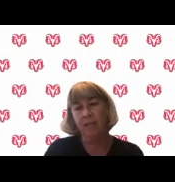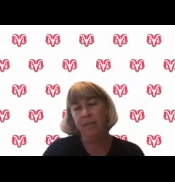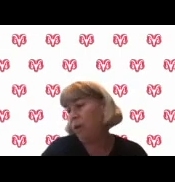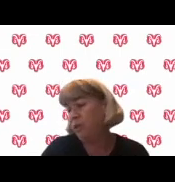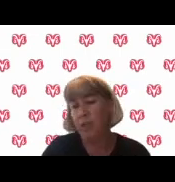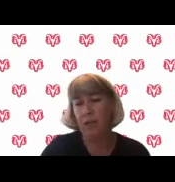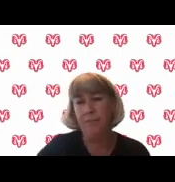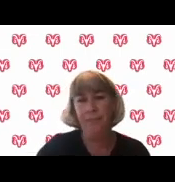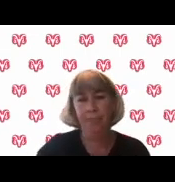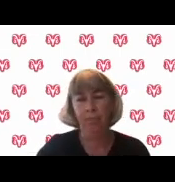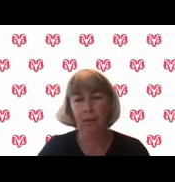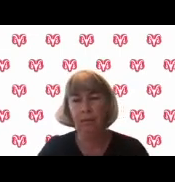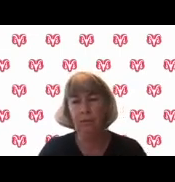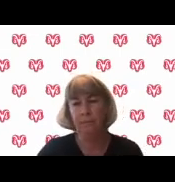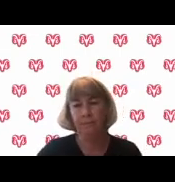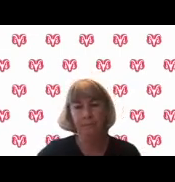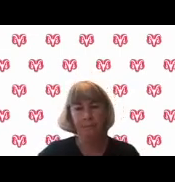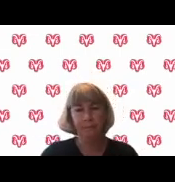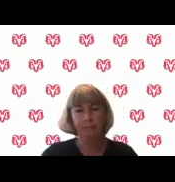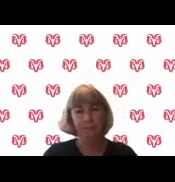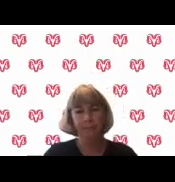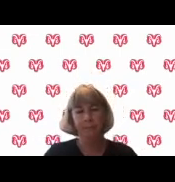that they want to share.